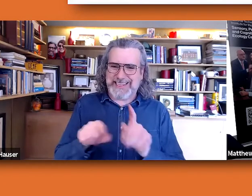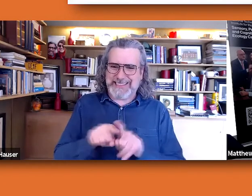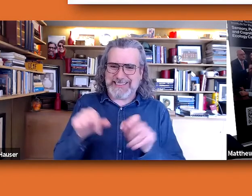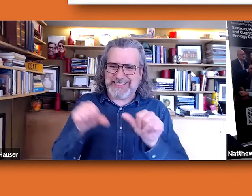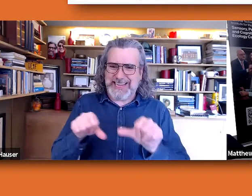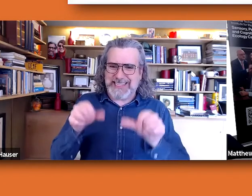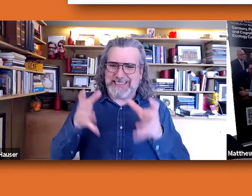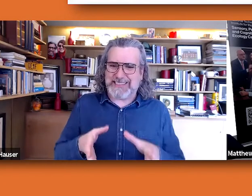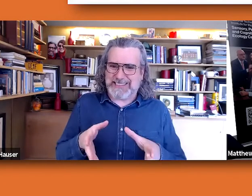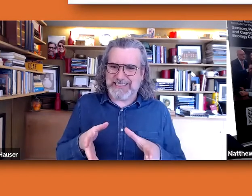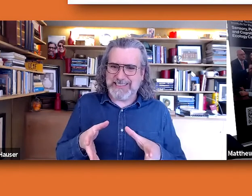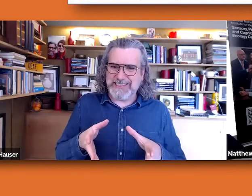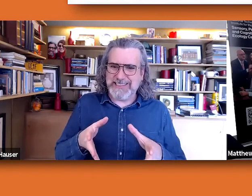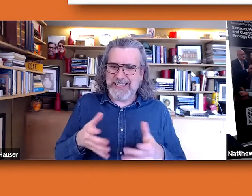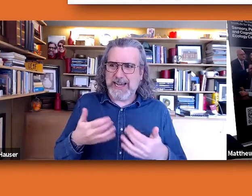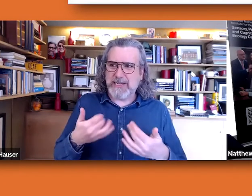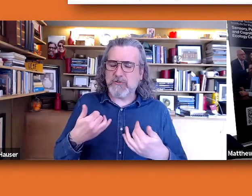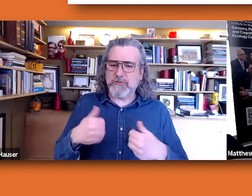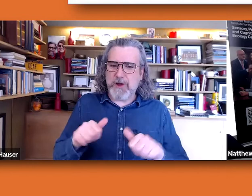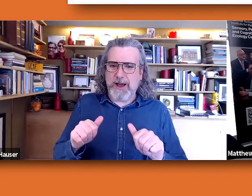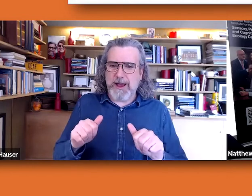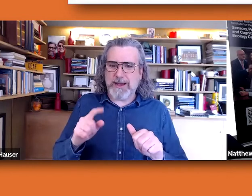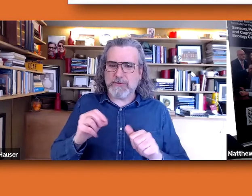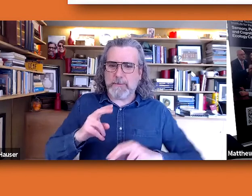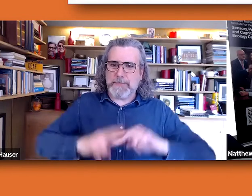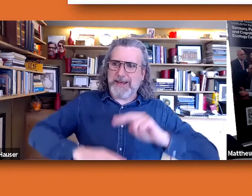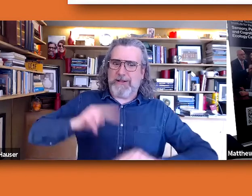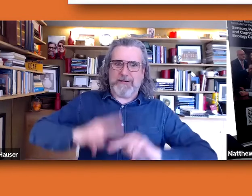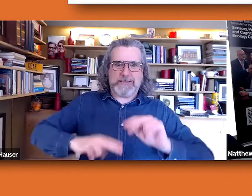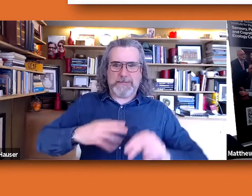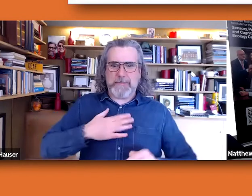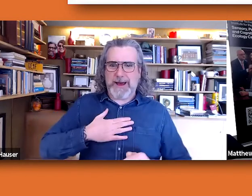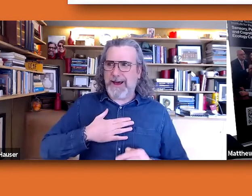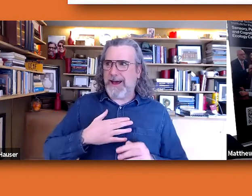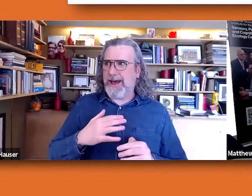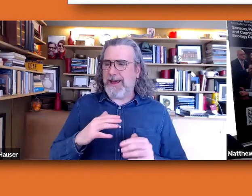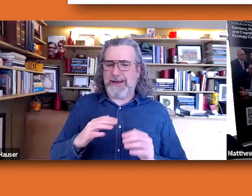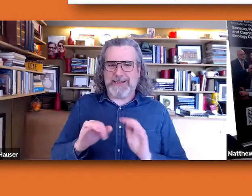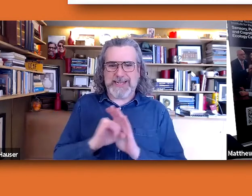Initially, my concern was my identity as a scientist